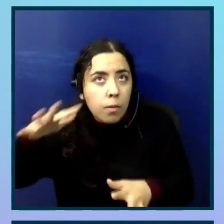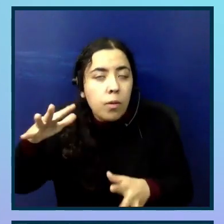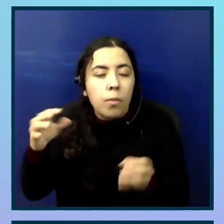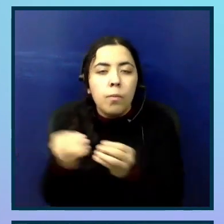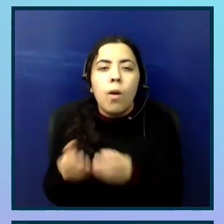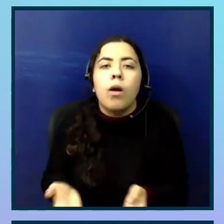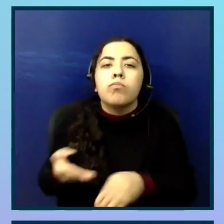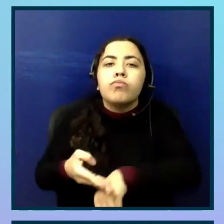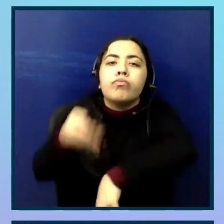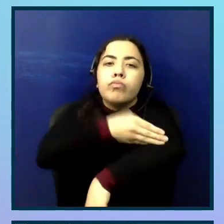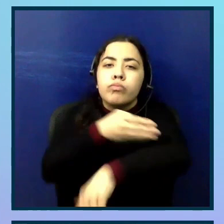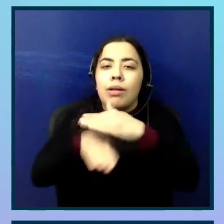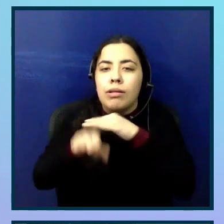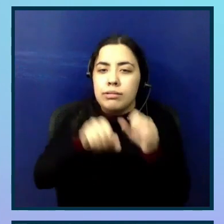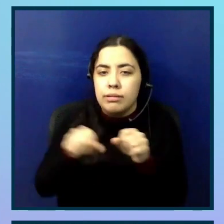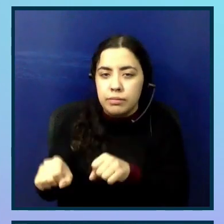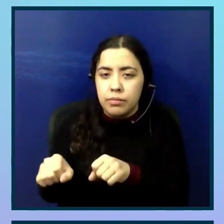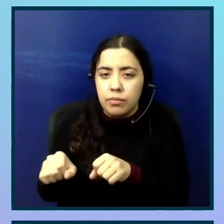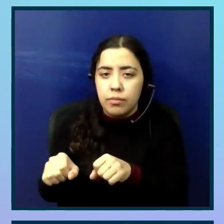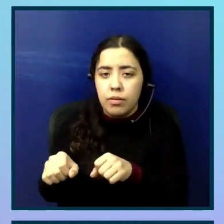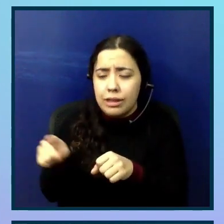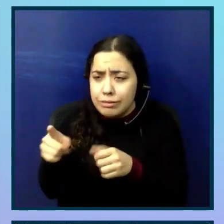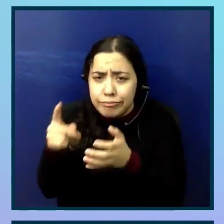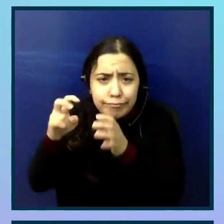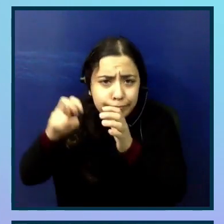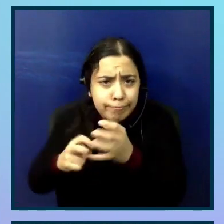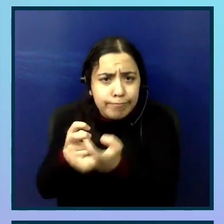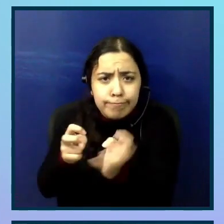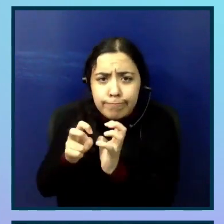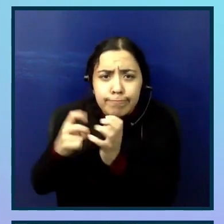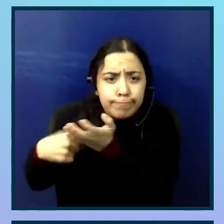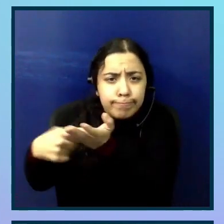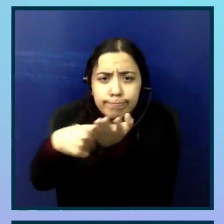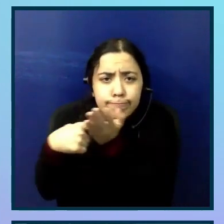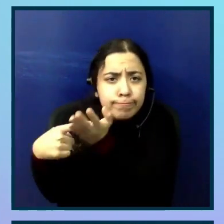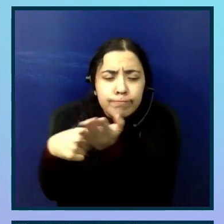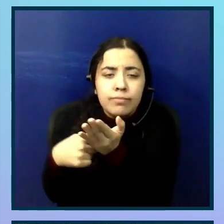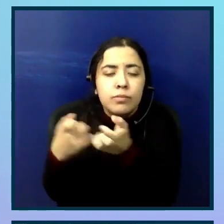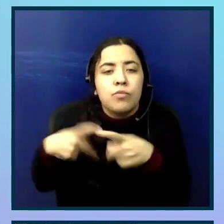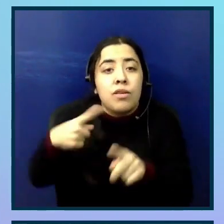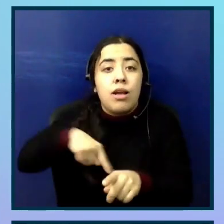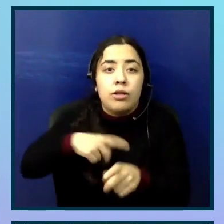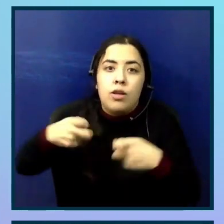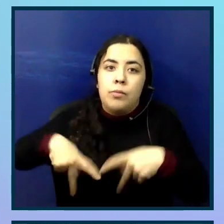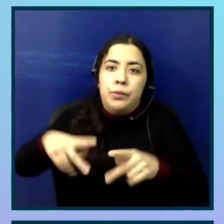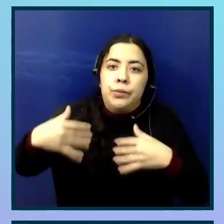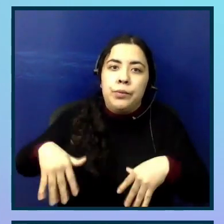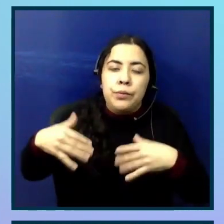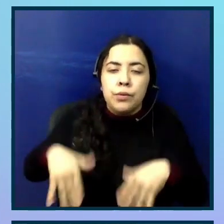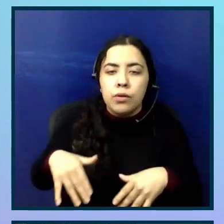which provided a very unique opportunity for us to actually work with these feature teams and have them see